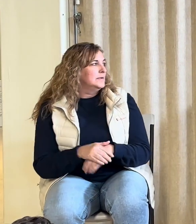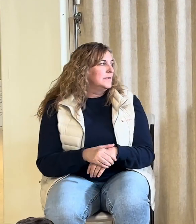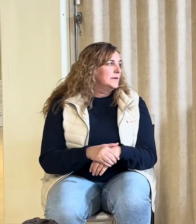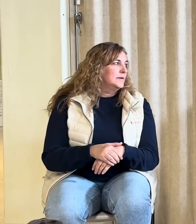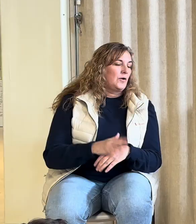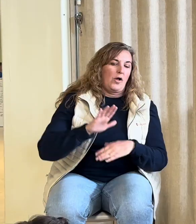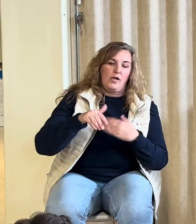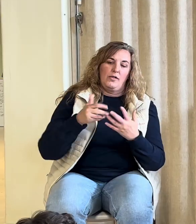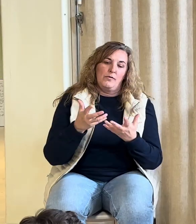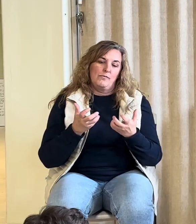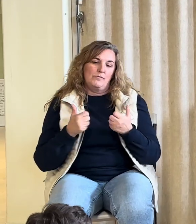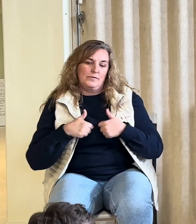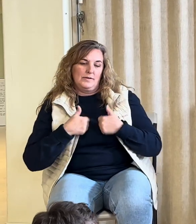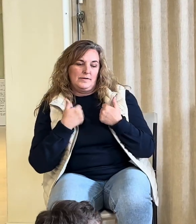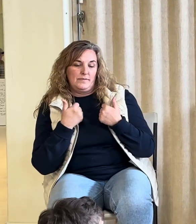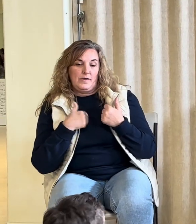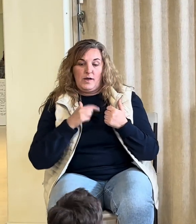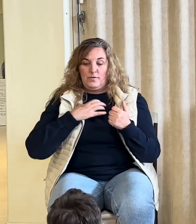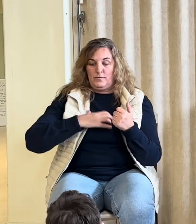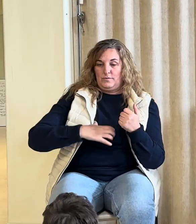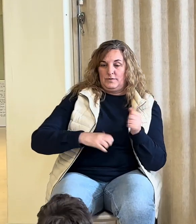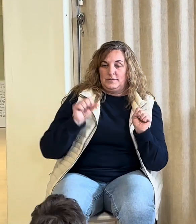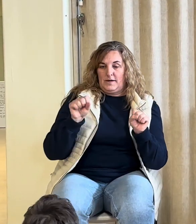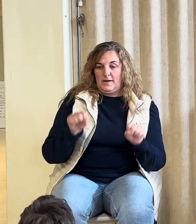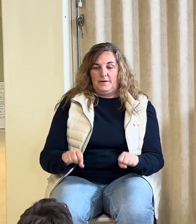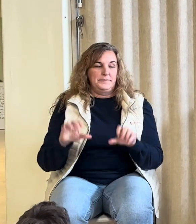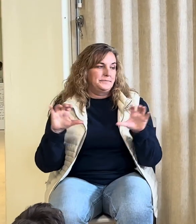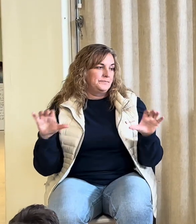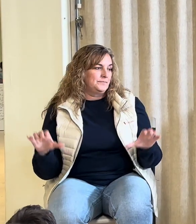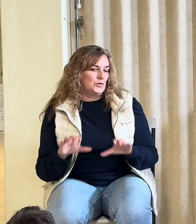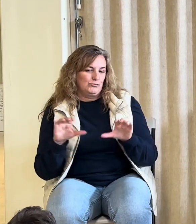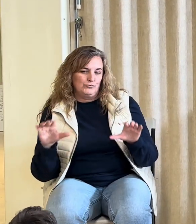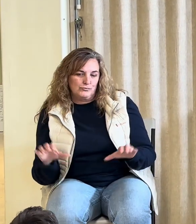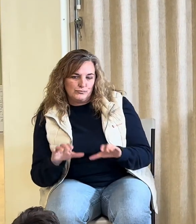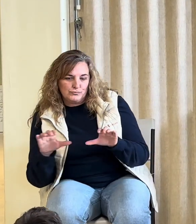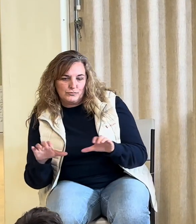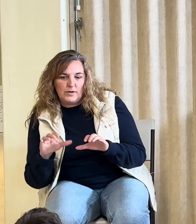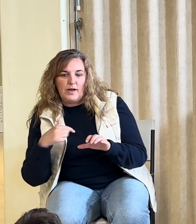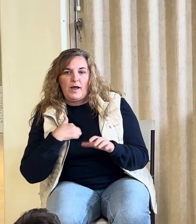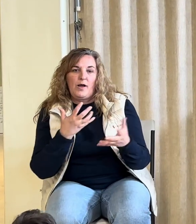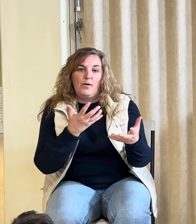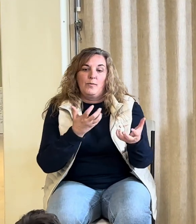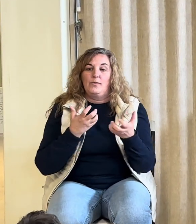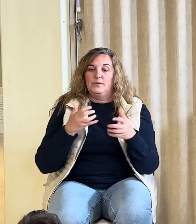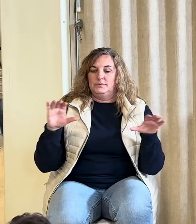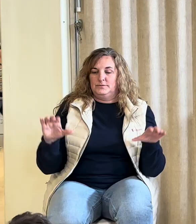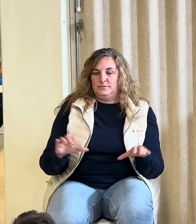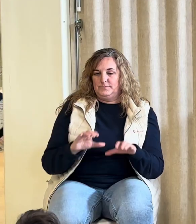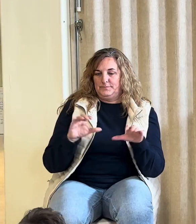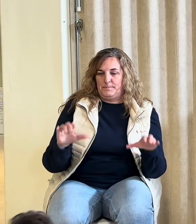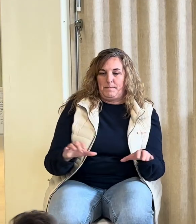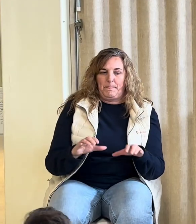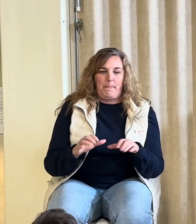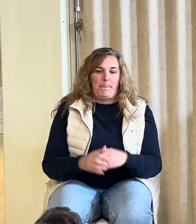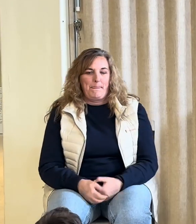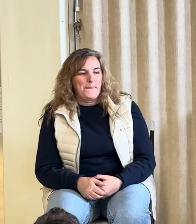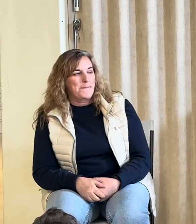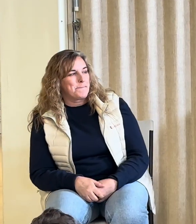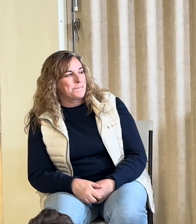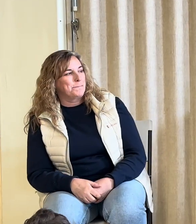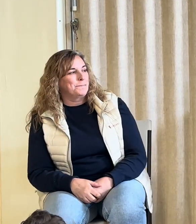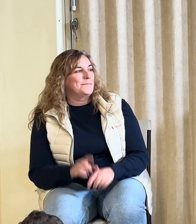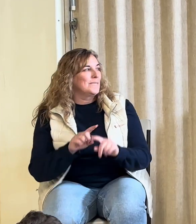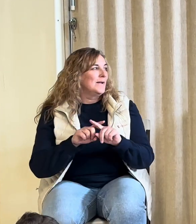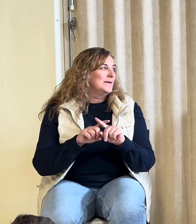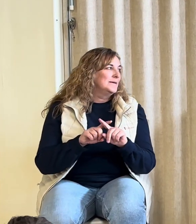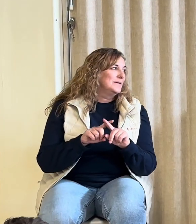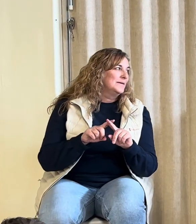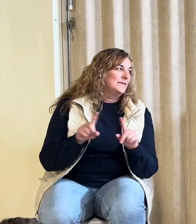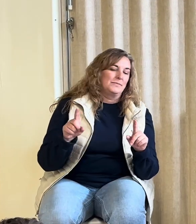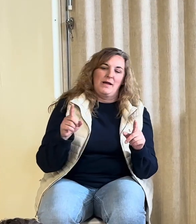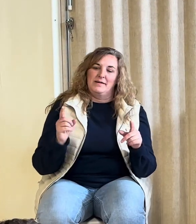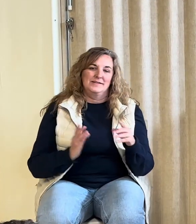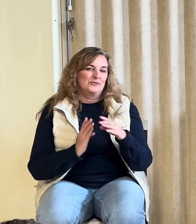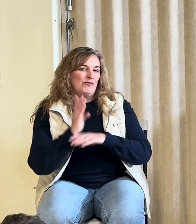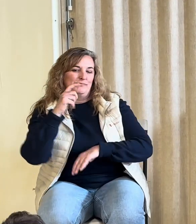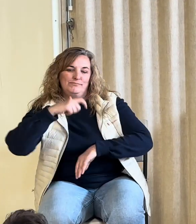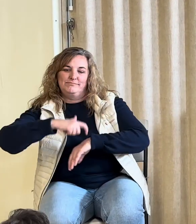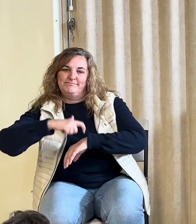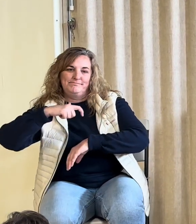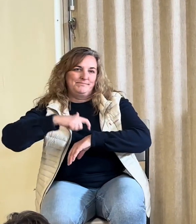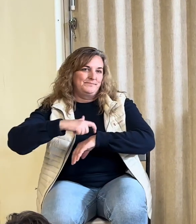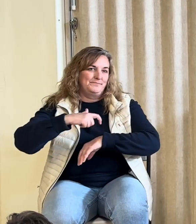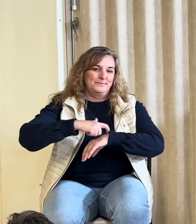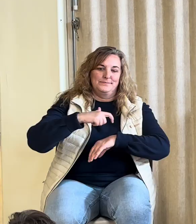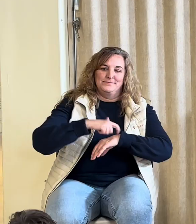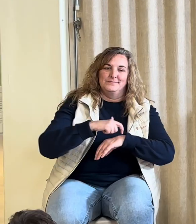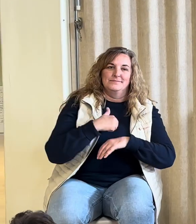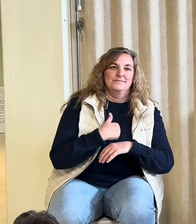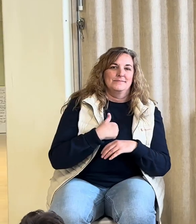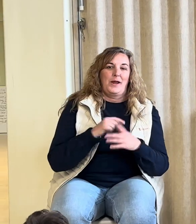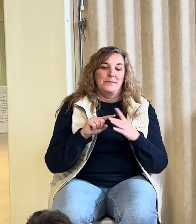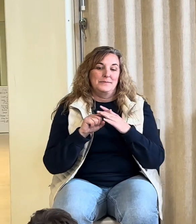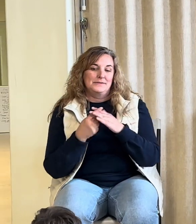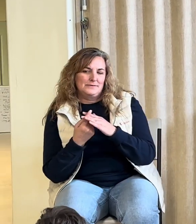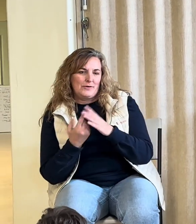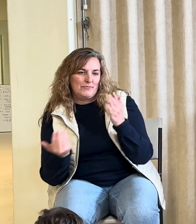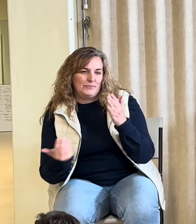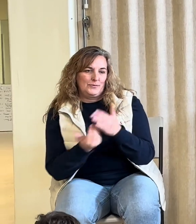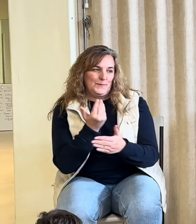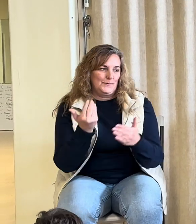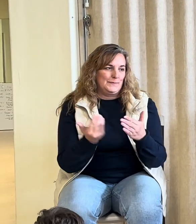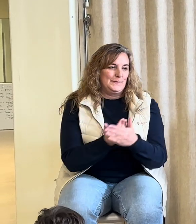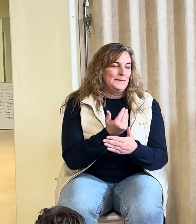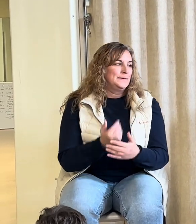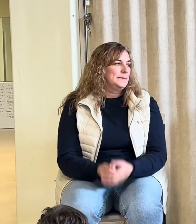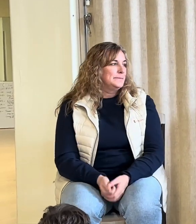I wish I could do all the things that I can do Though I'm way overdue I'd be starting anew